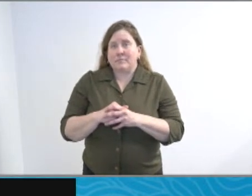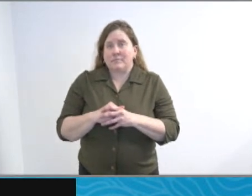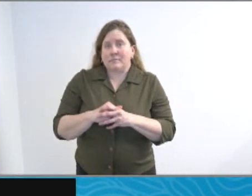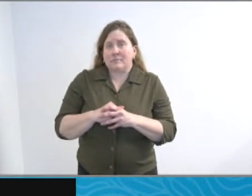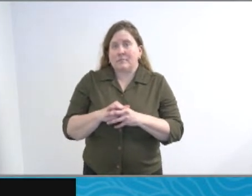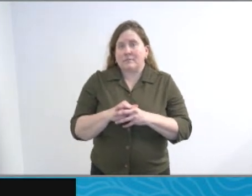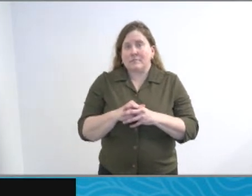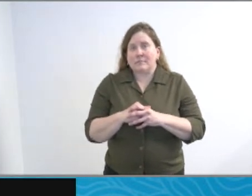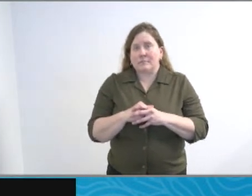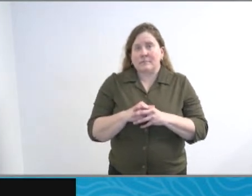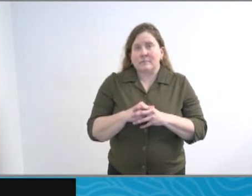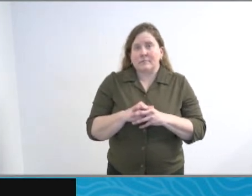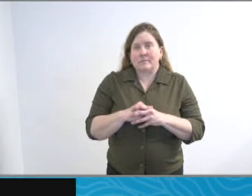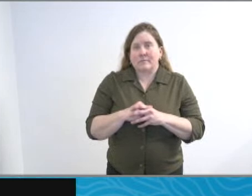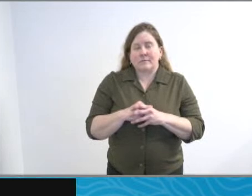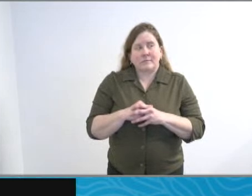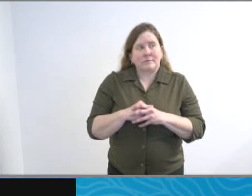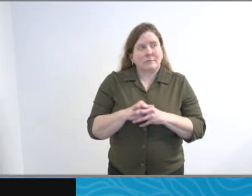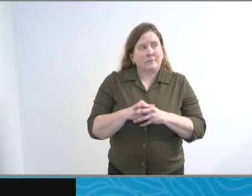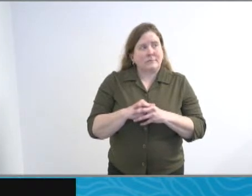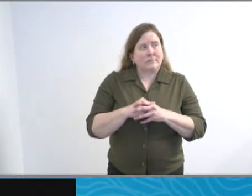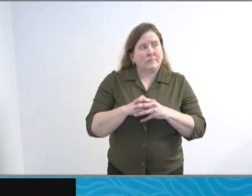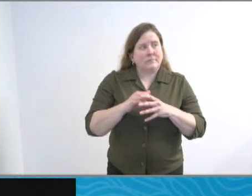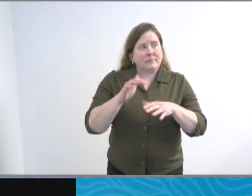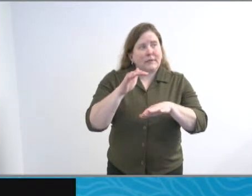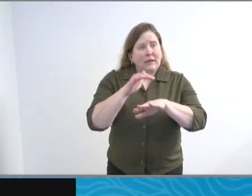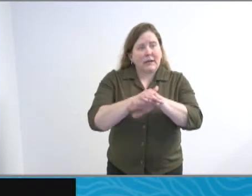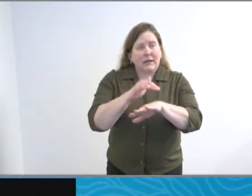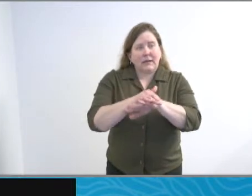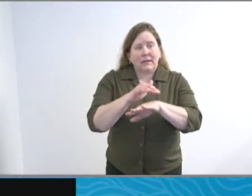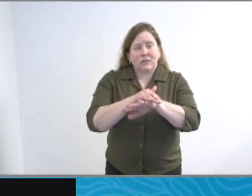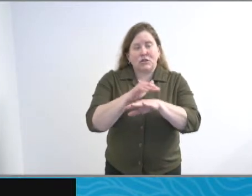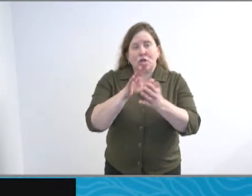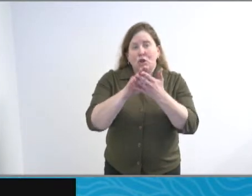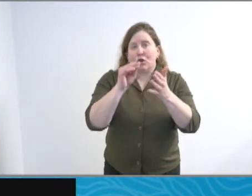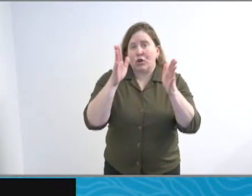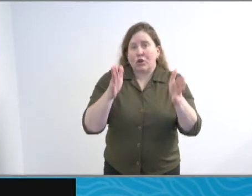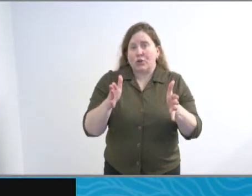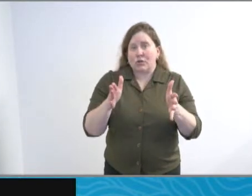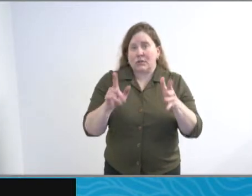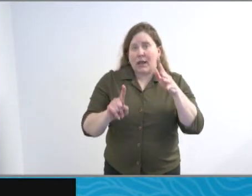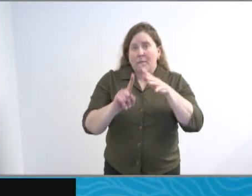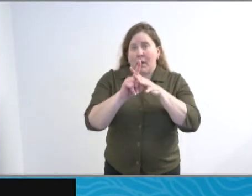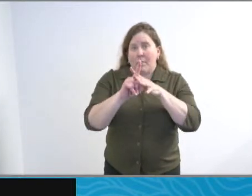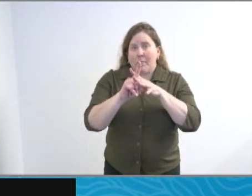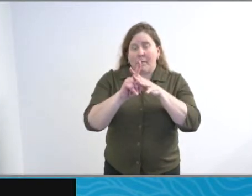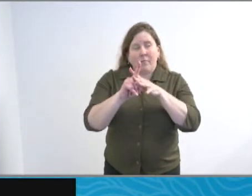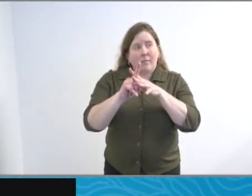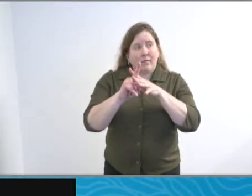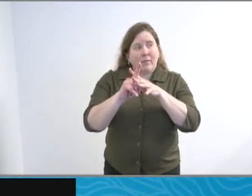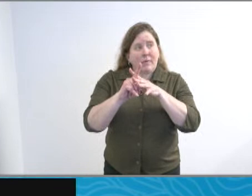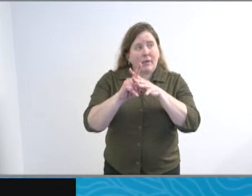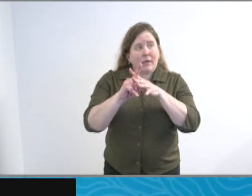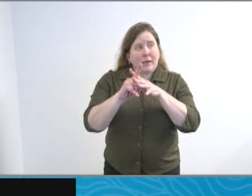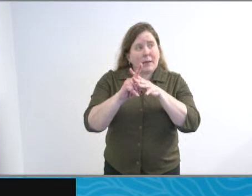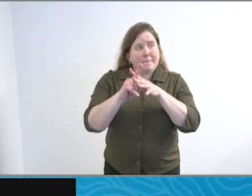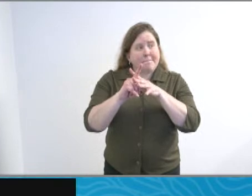that English learner support came up as one of the main themes here. Reading and writing supports for English language learners,